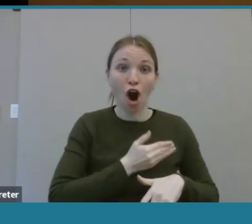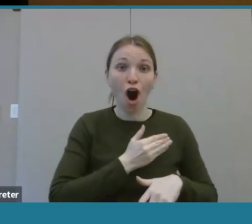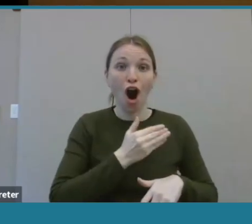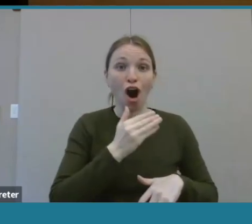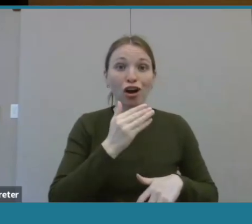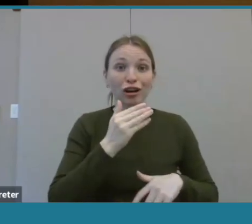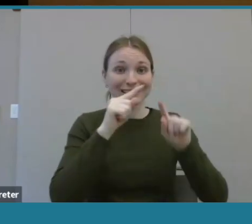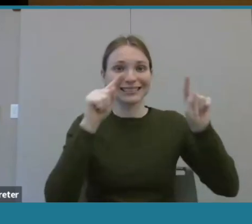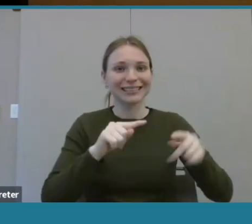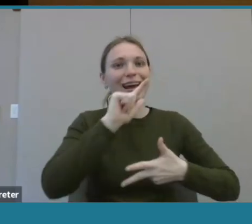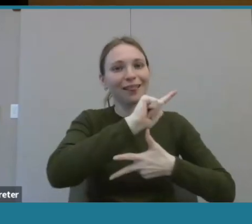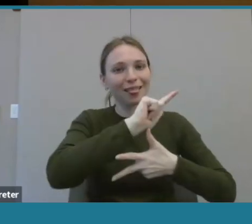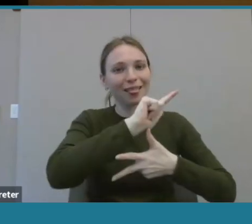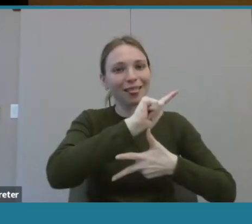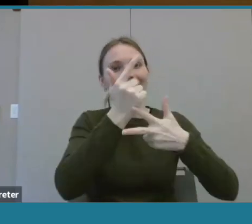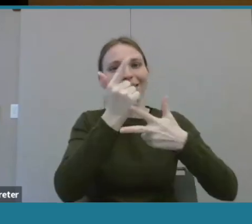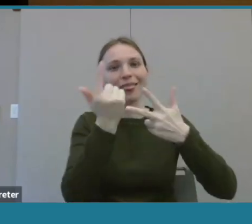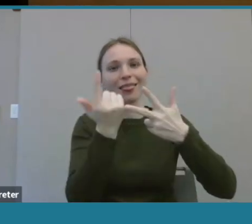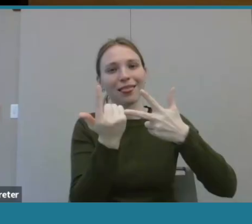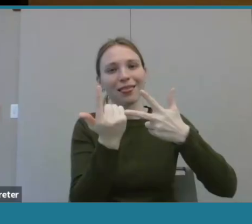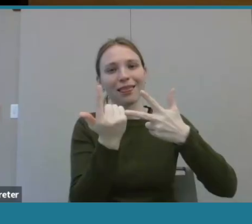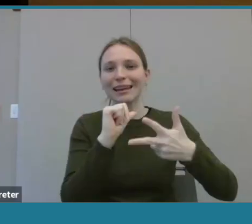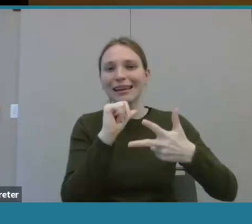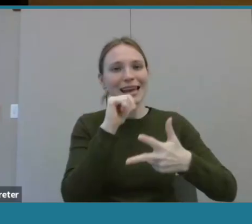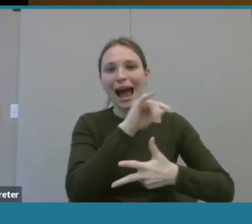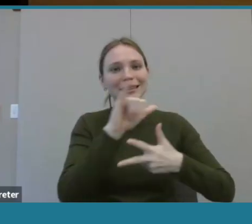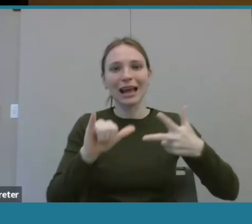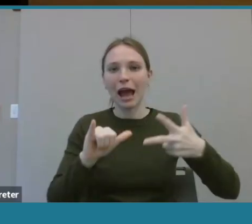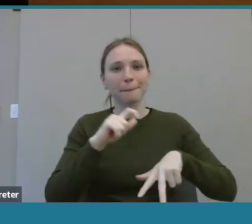I feel like as we went, the process grew and changed and we got better every time.